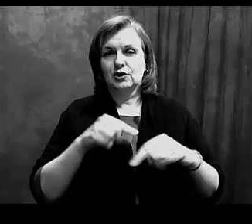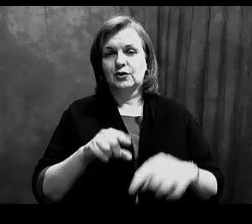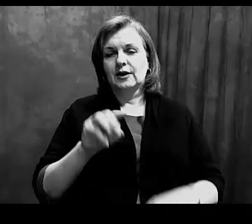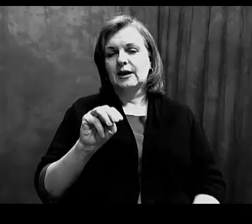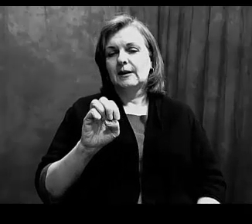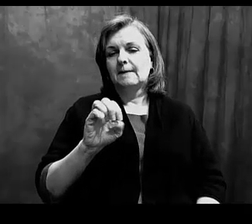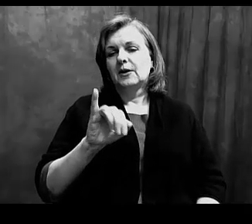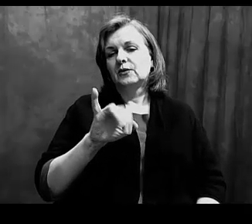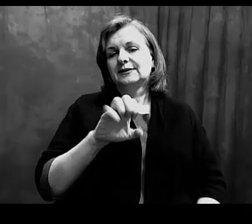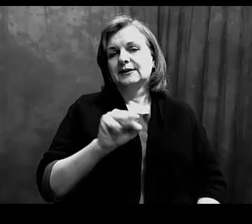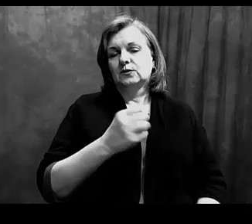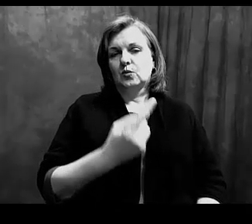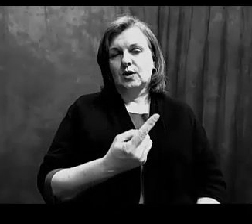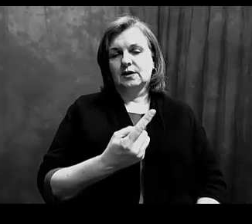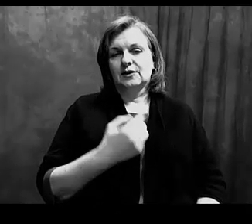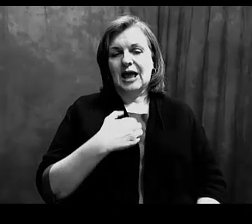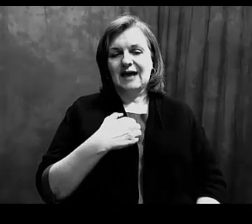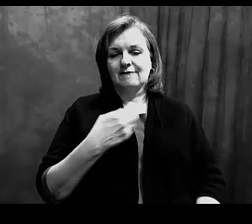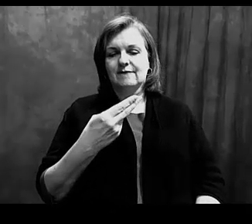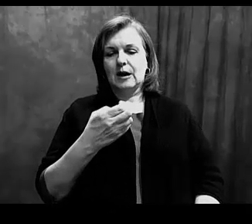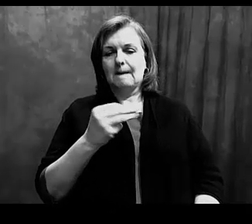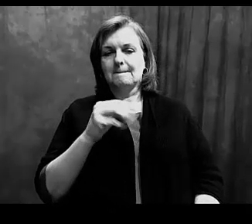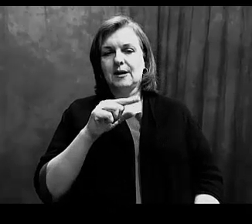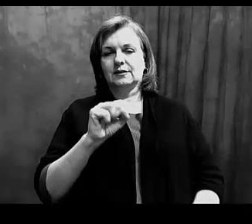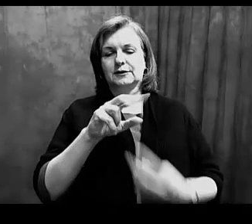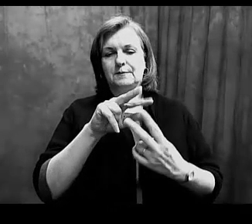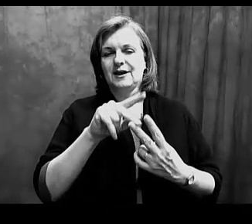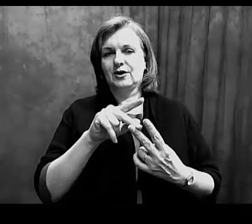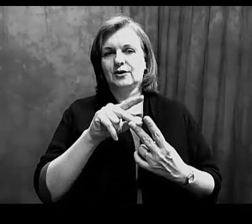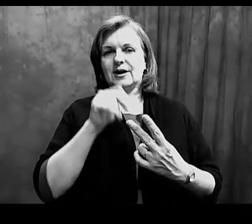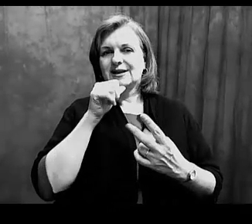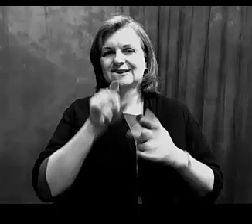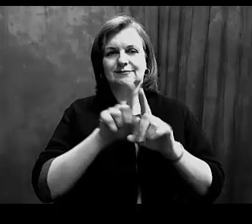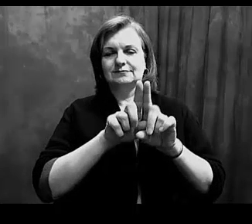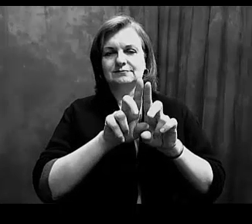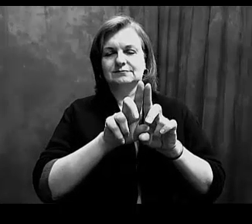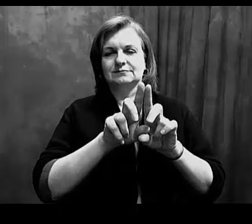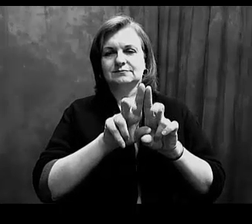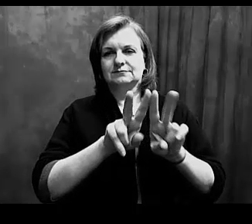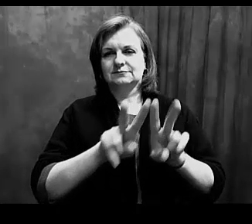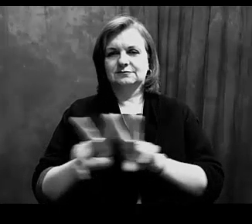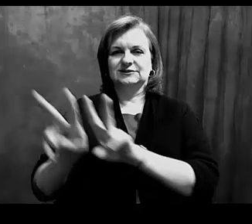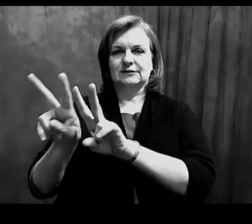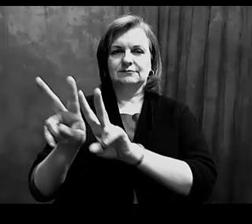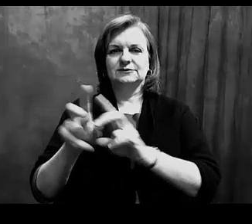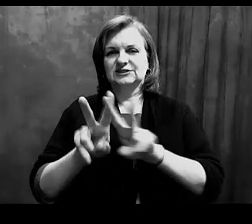in meiosis 1 here we have a homologous pair that did not separate as it should